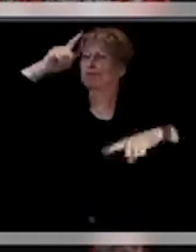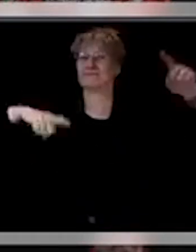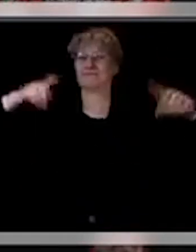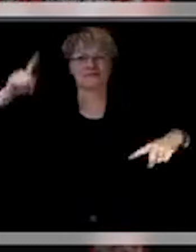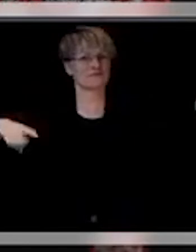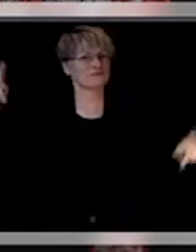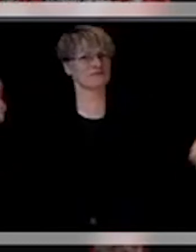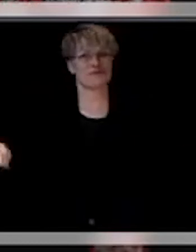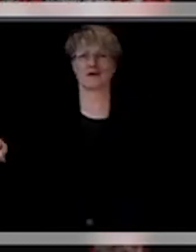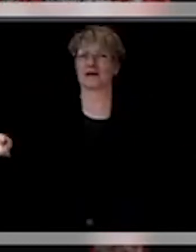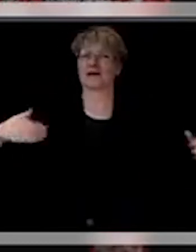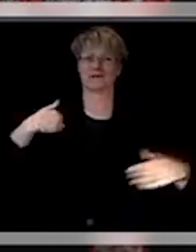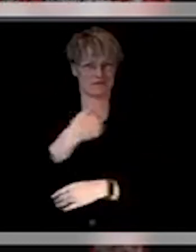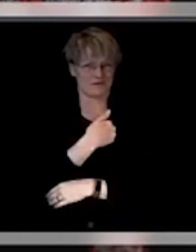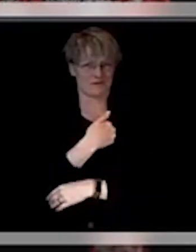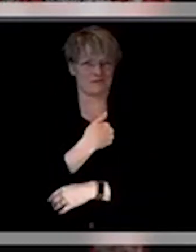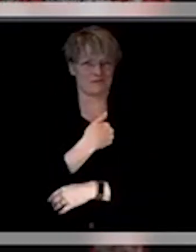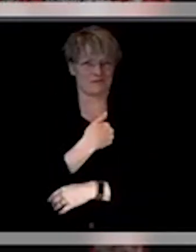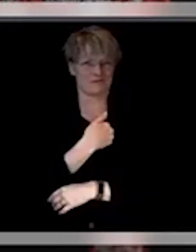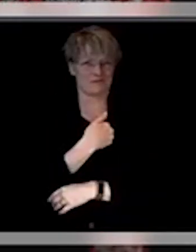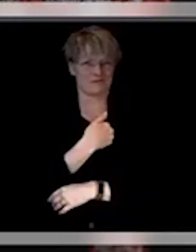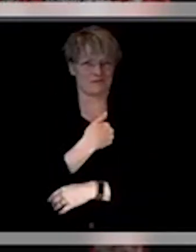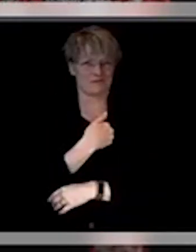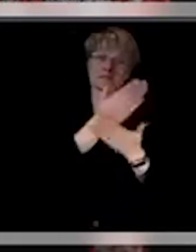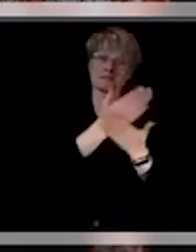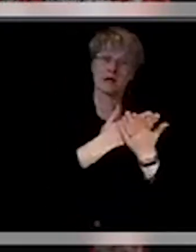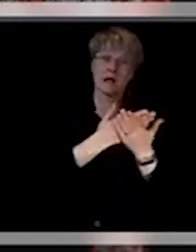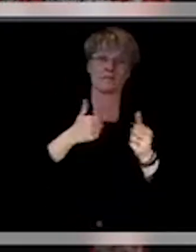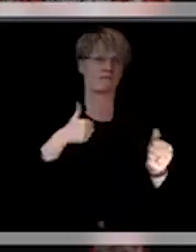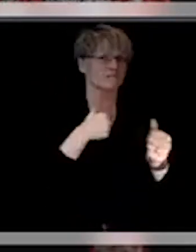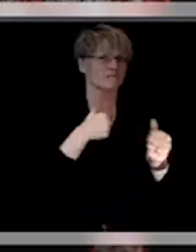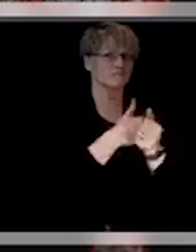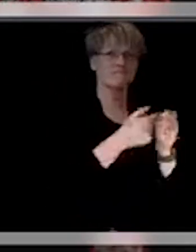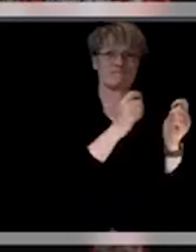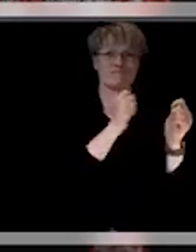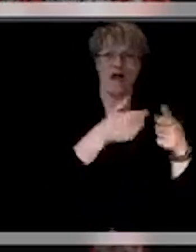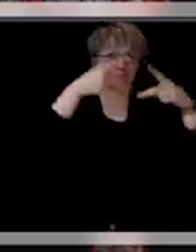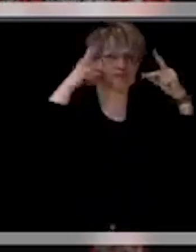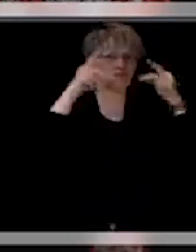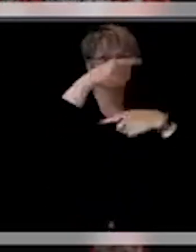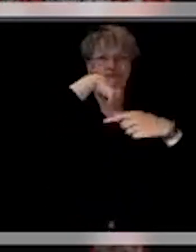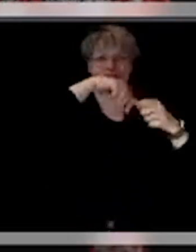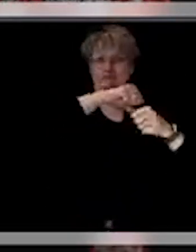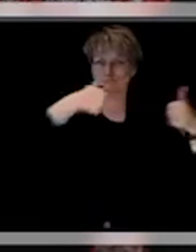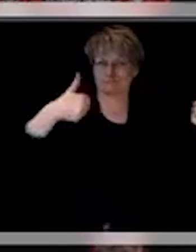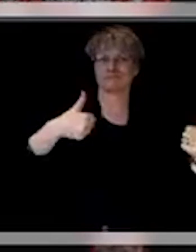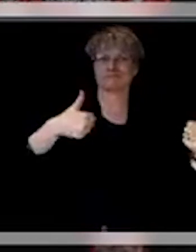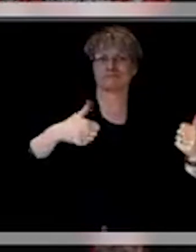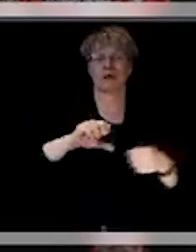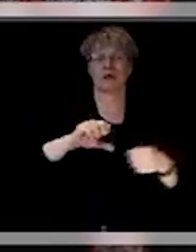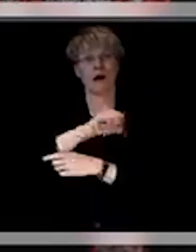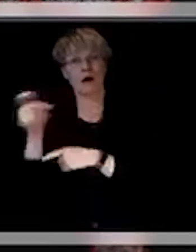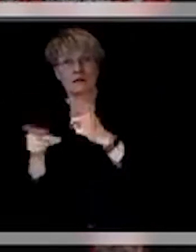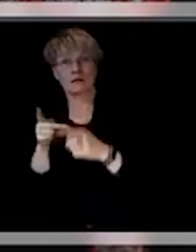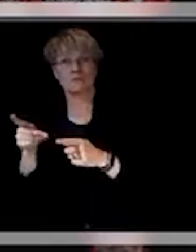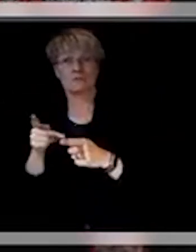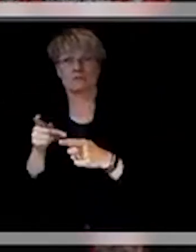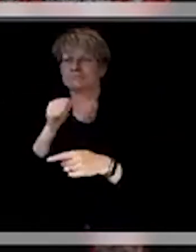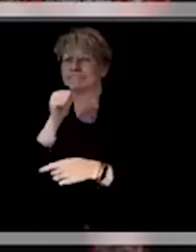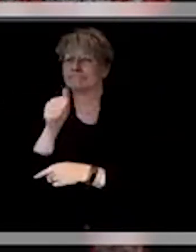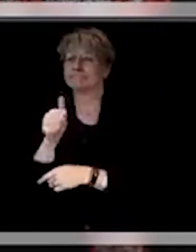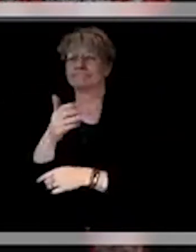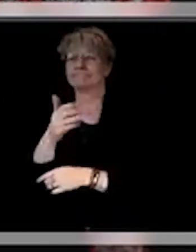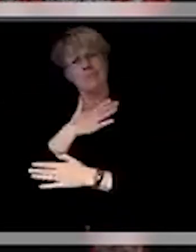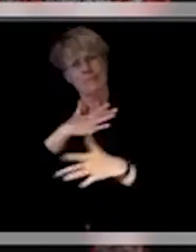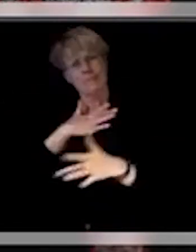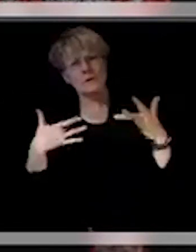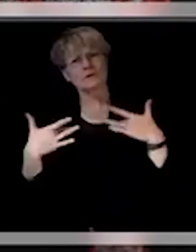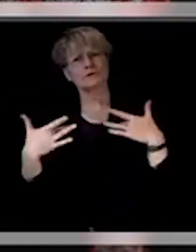come along faster than others. I do have concerns about our medical facilities in health care